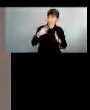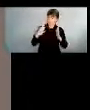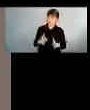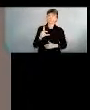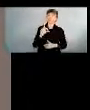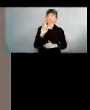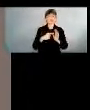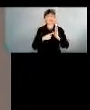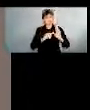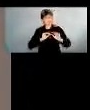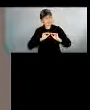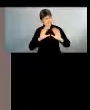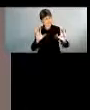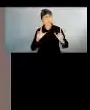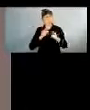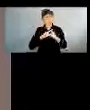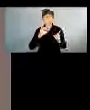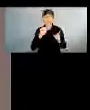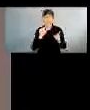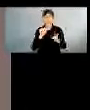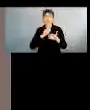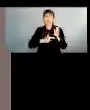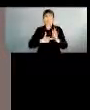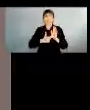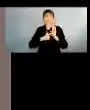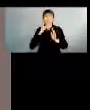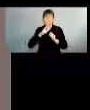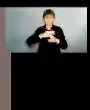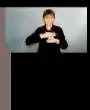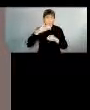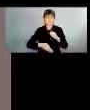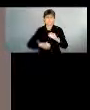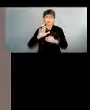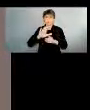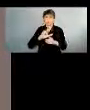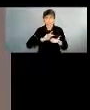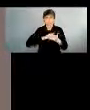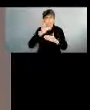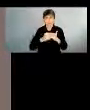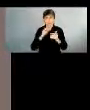what is required to complete the project. This is demonstrated by a clear, well-researched